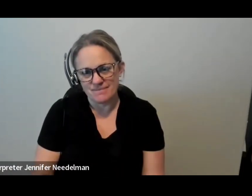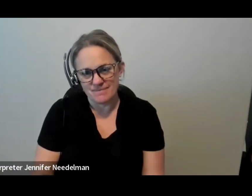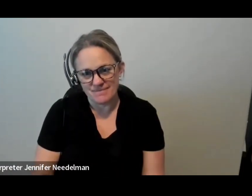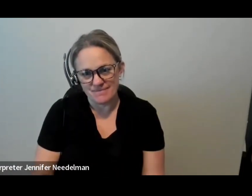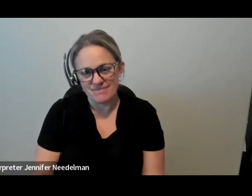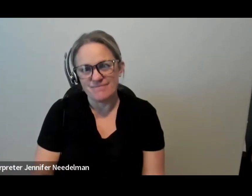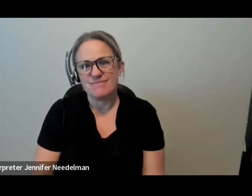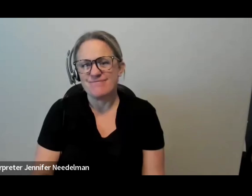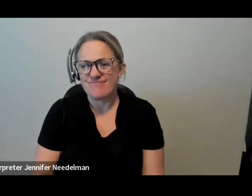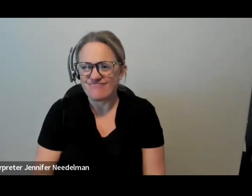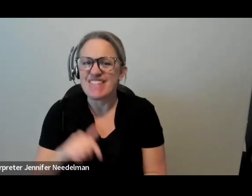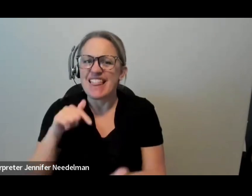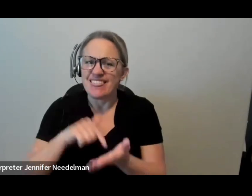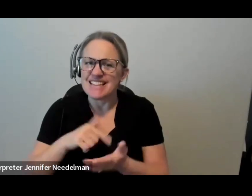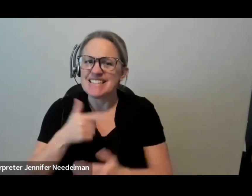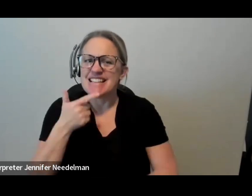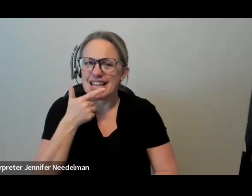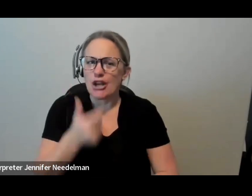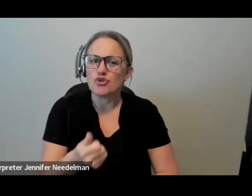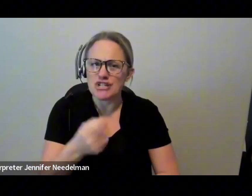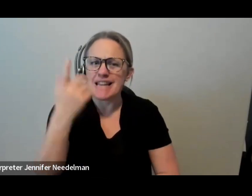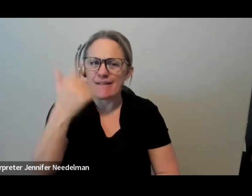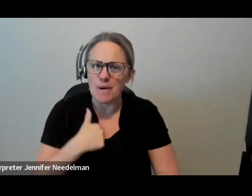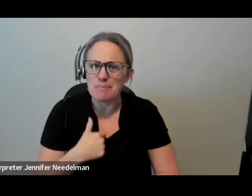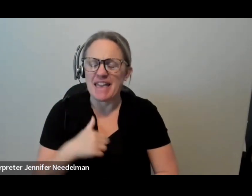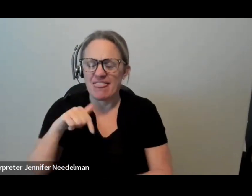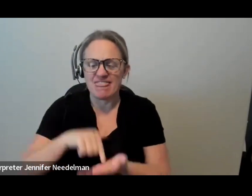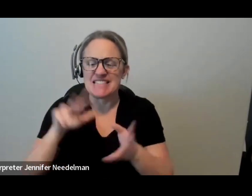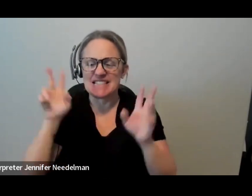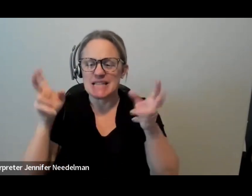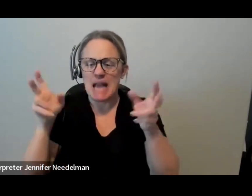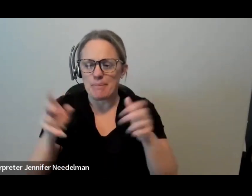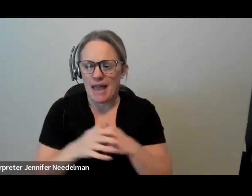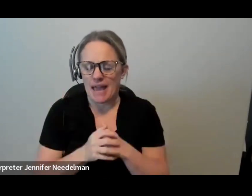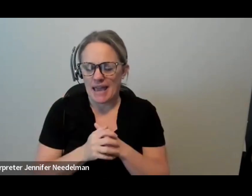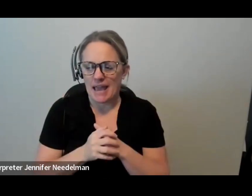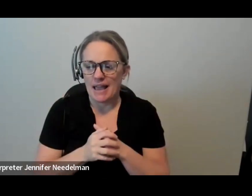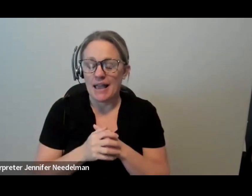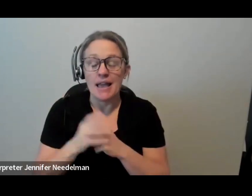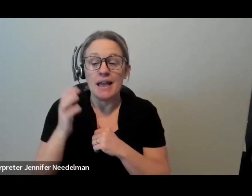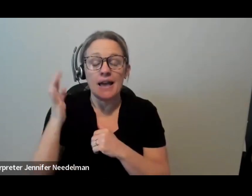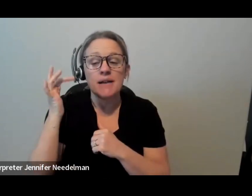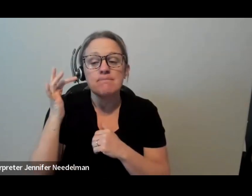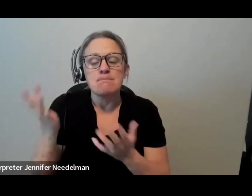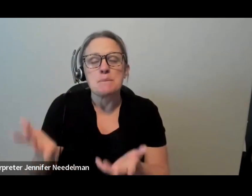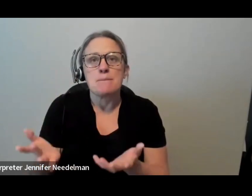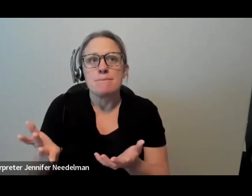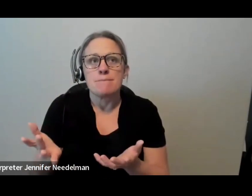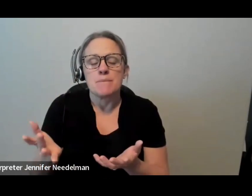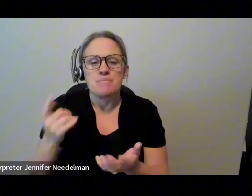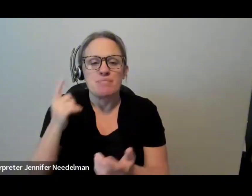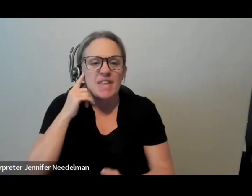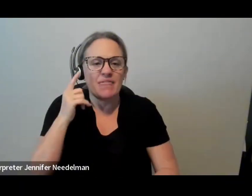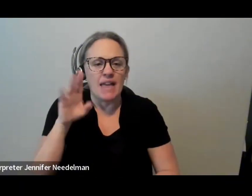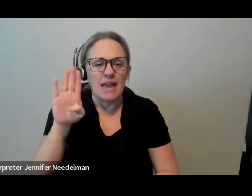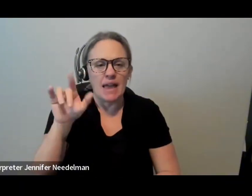This one, this is an interesting one to me, just this whole topic because I think Blake was talking